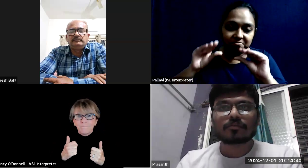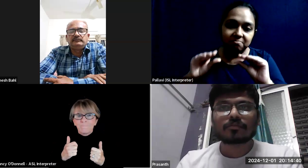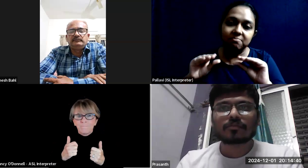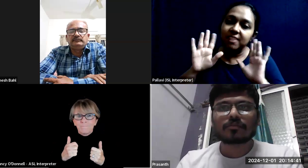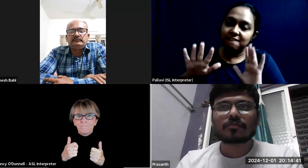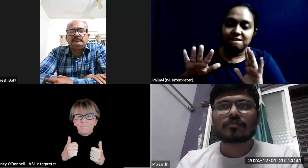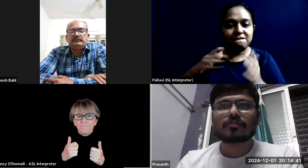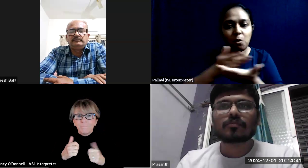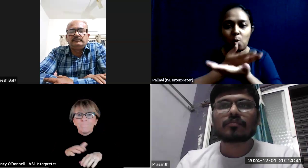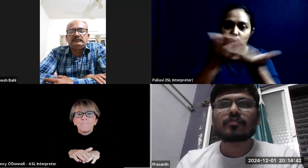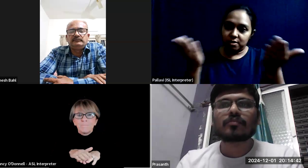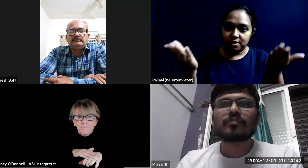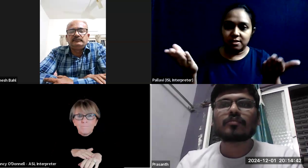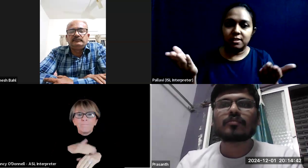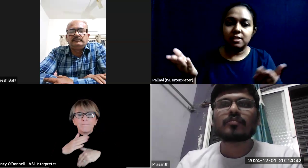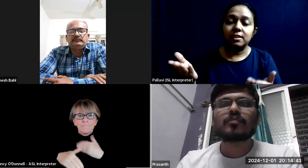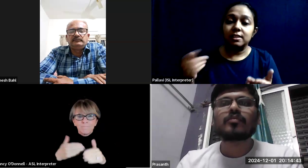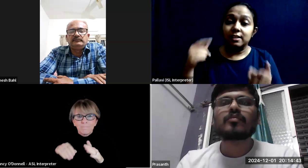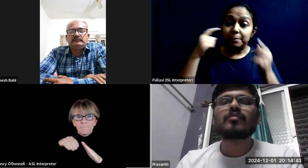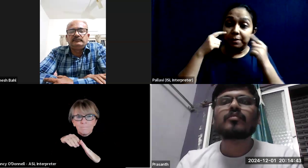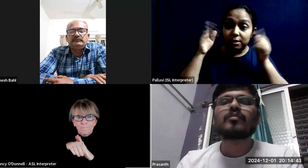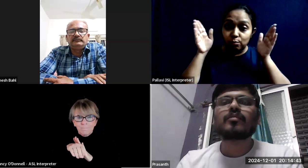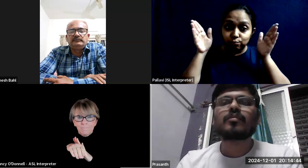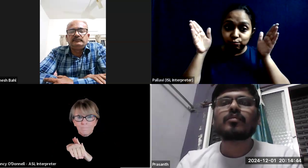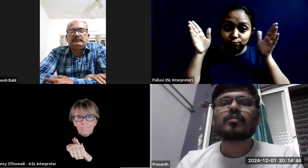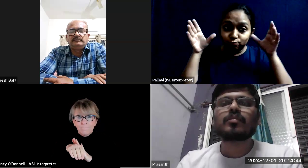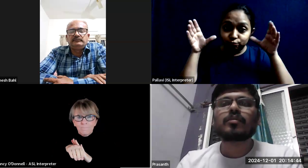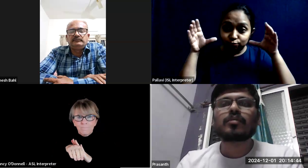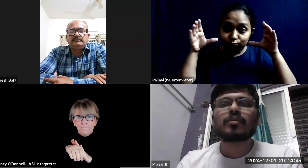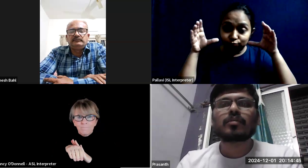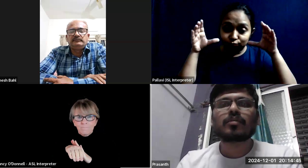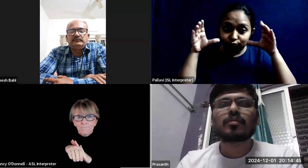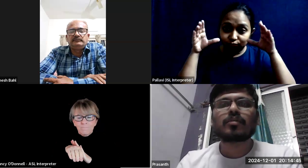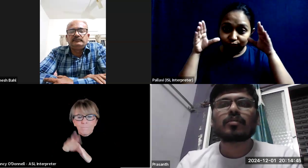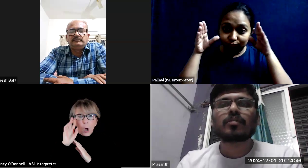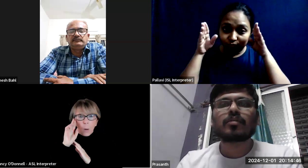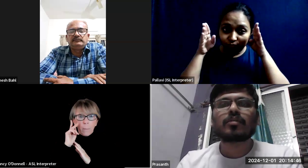So your peripheral vision is going to start